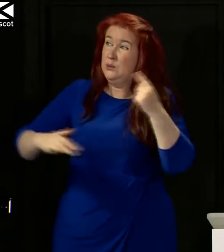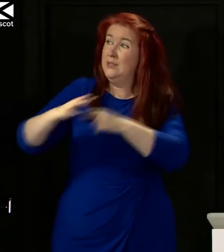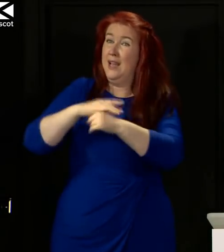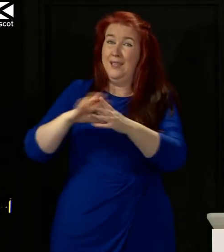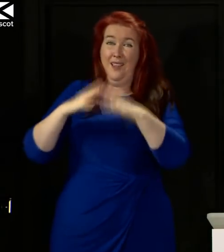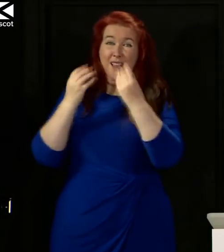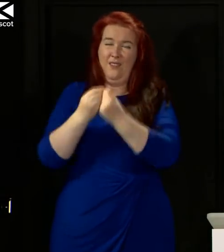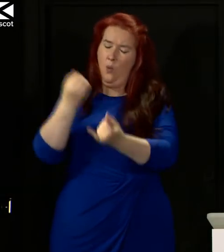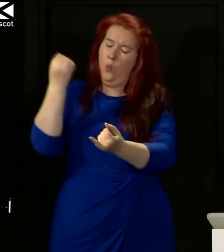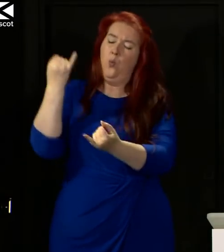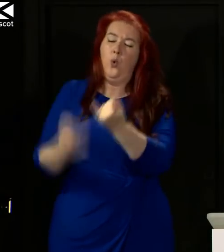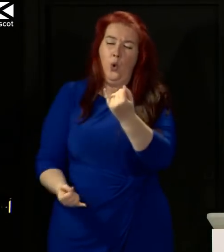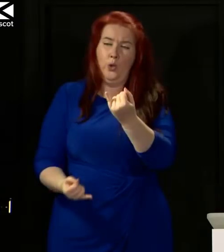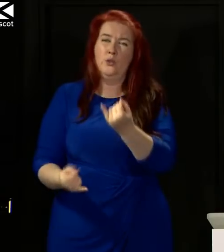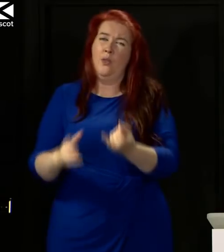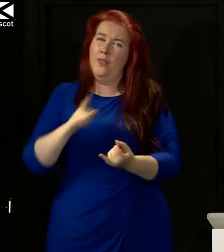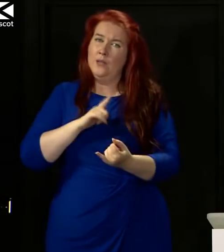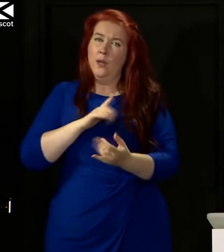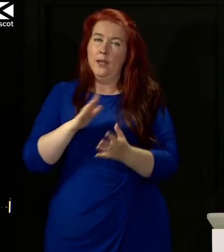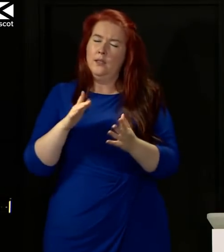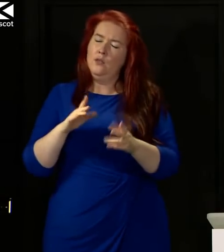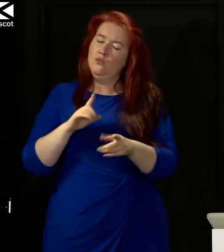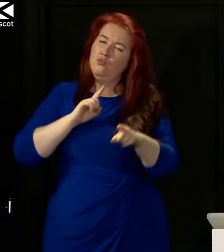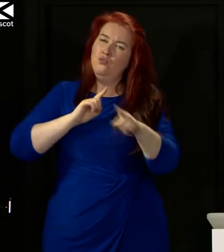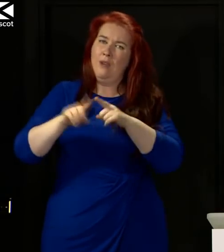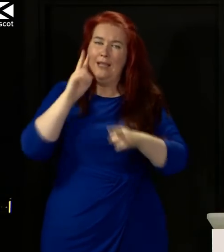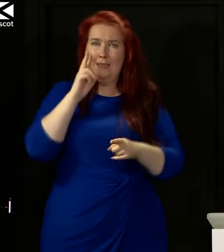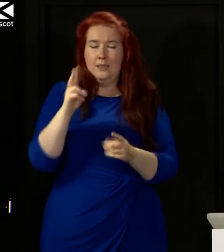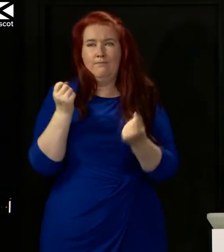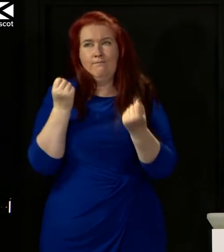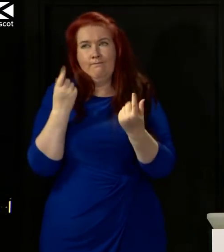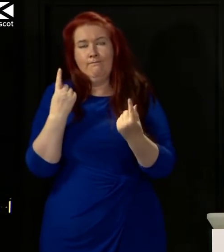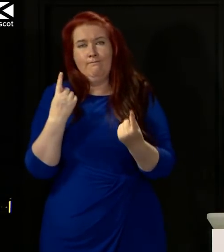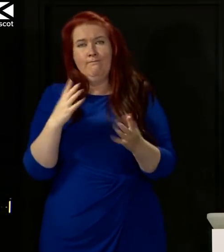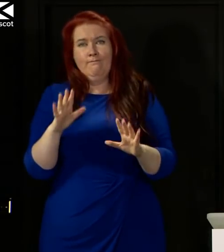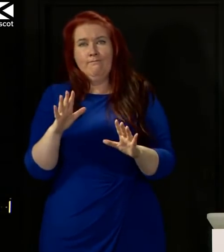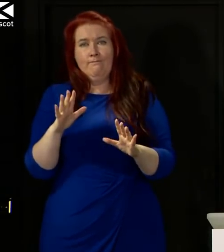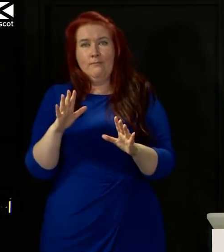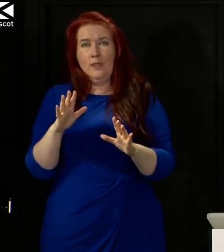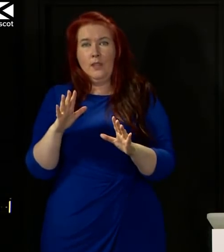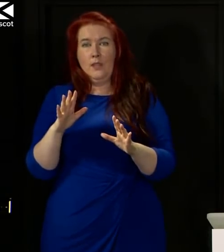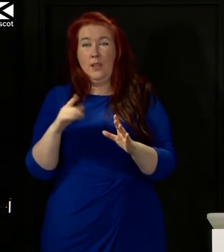So again, I would encourage people to think about this as part of a by necessity careful